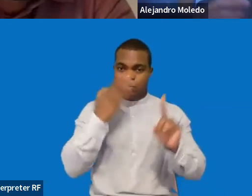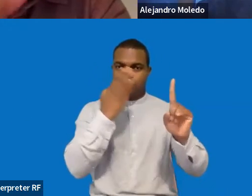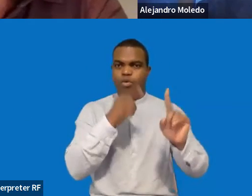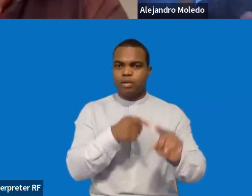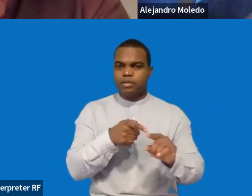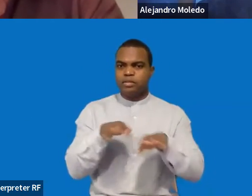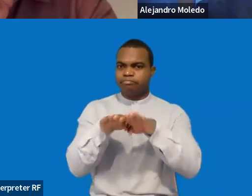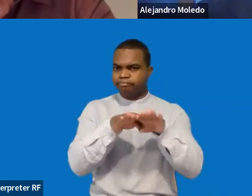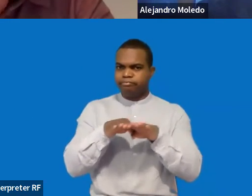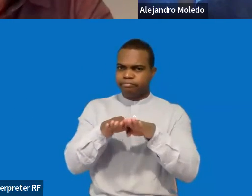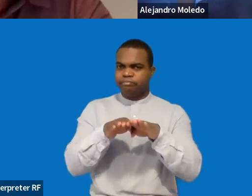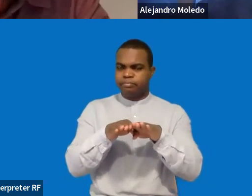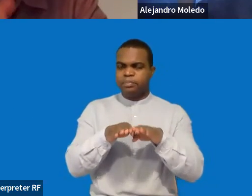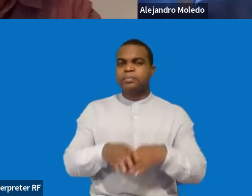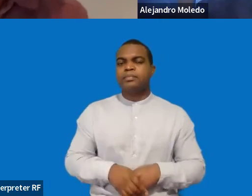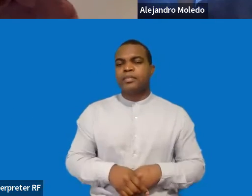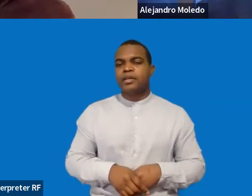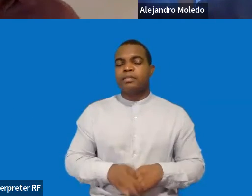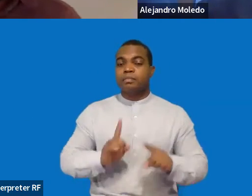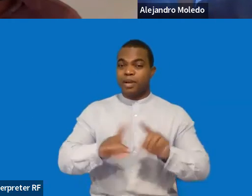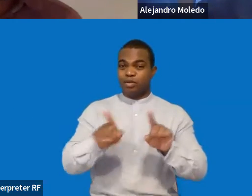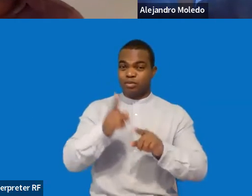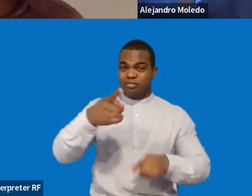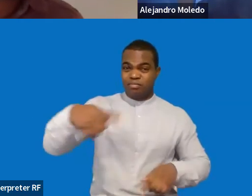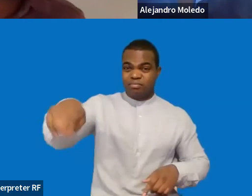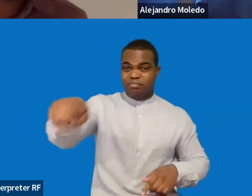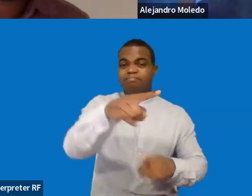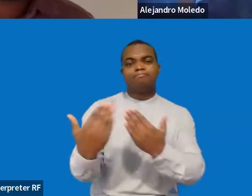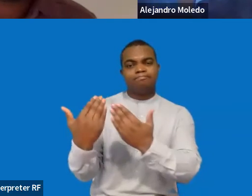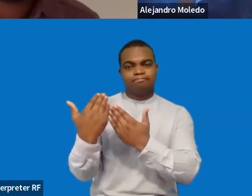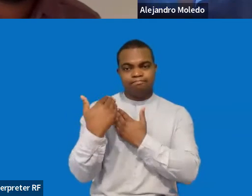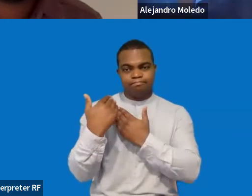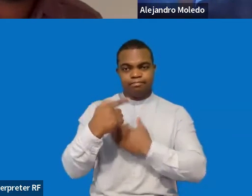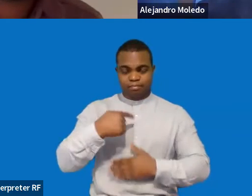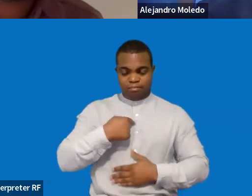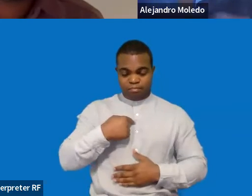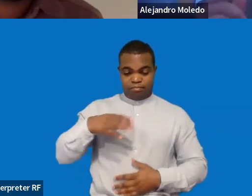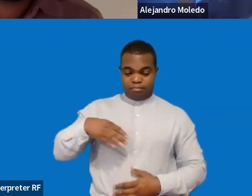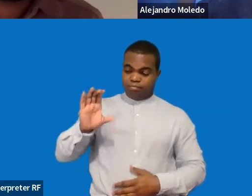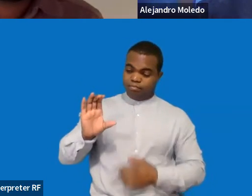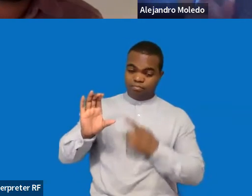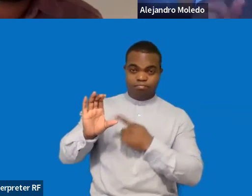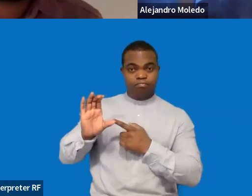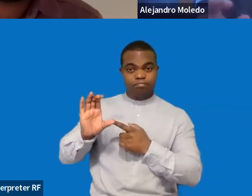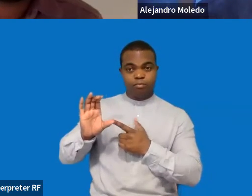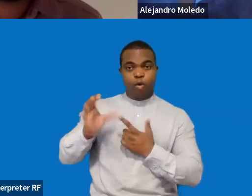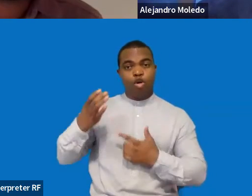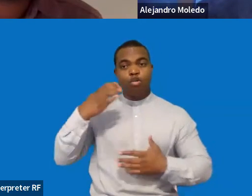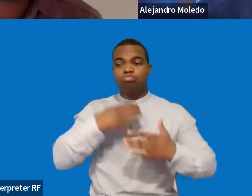What we are concerned about in our proposal is that there is a specific article